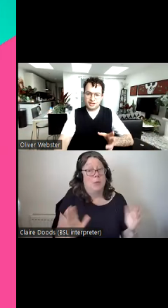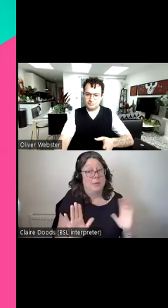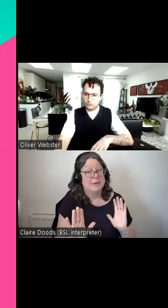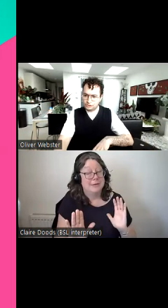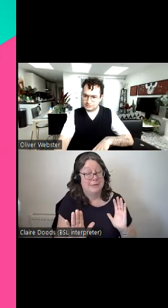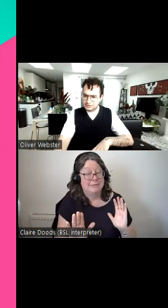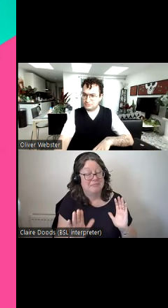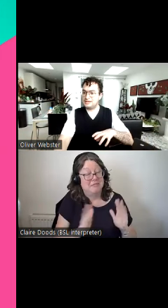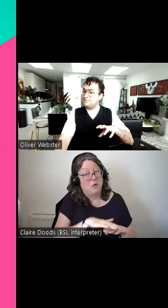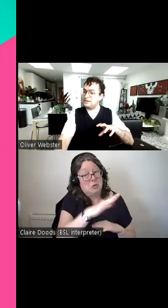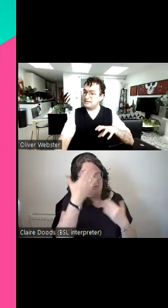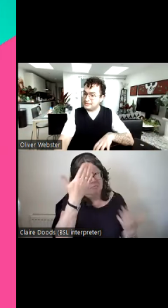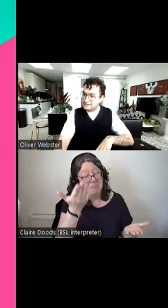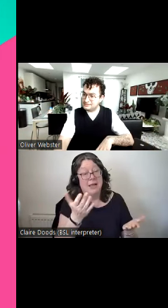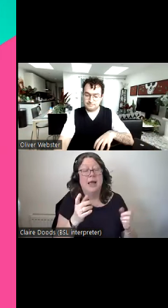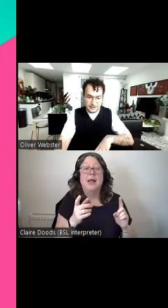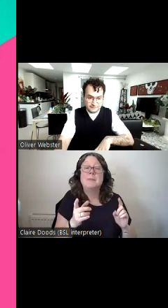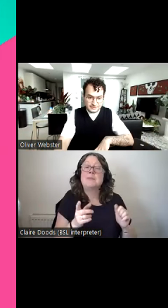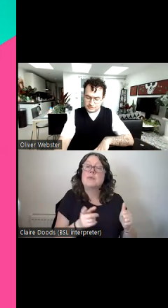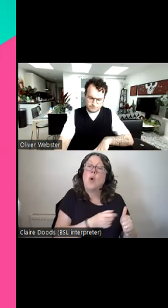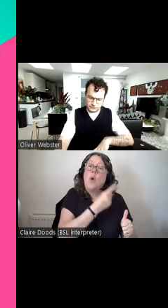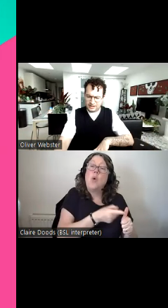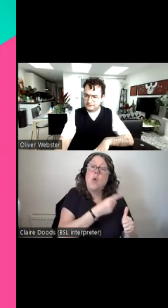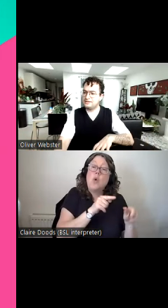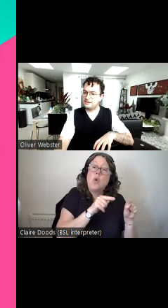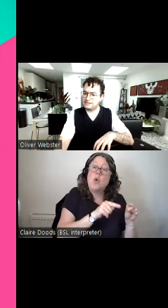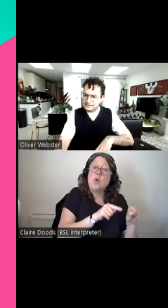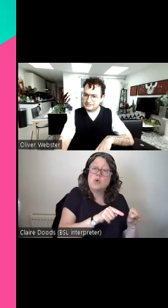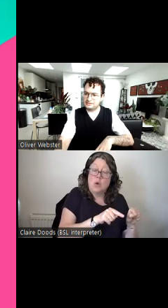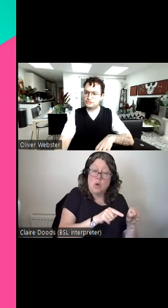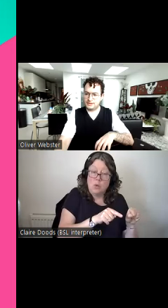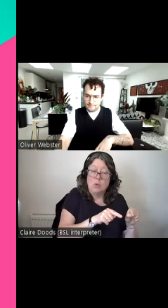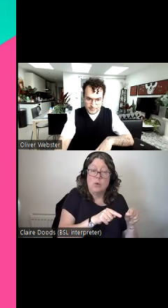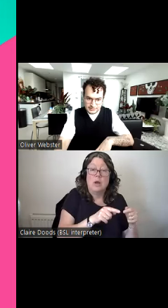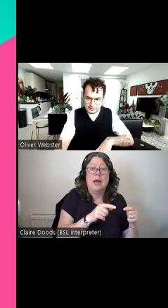In terms of auto subtitles, they can be easier to implement.